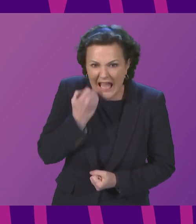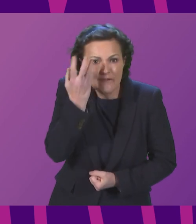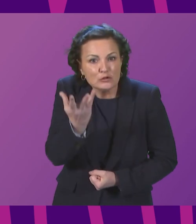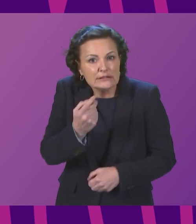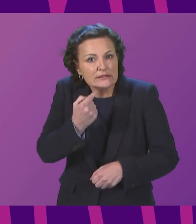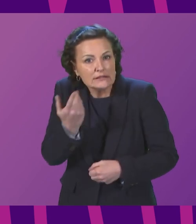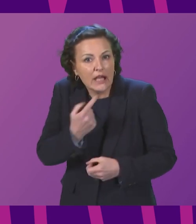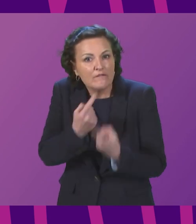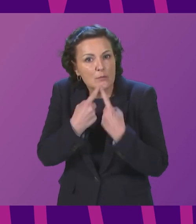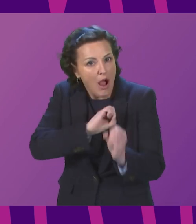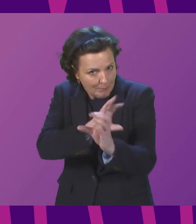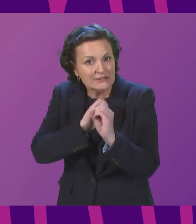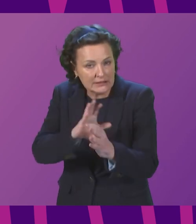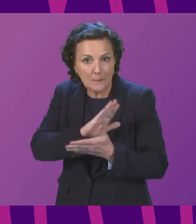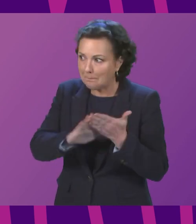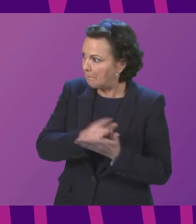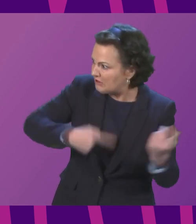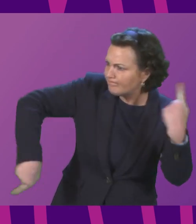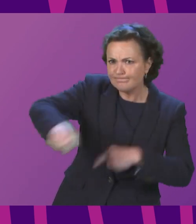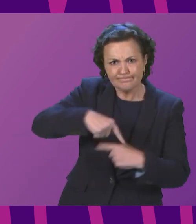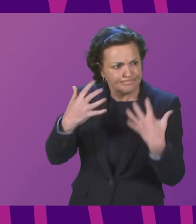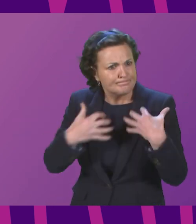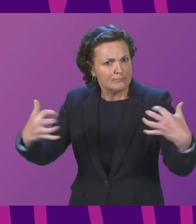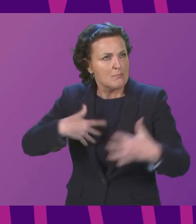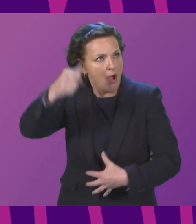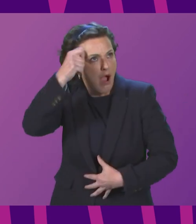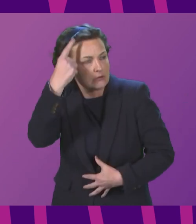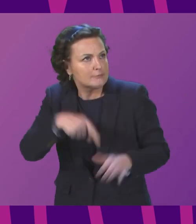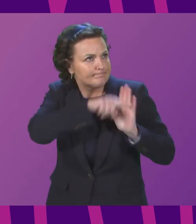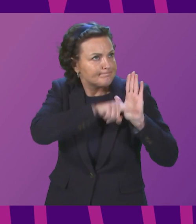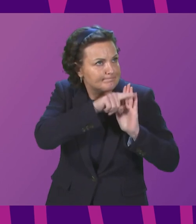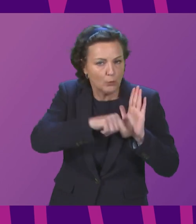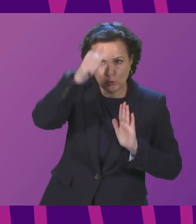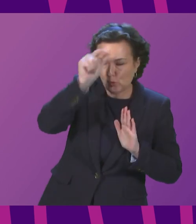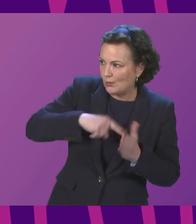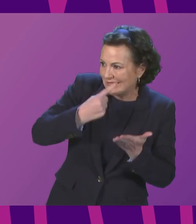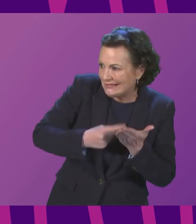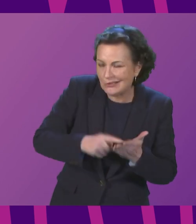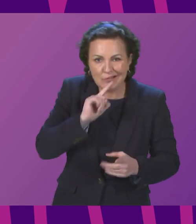the virus. That meant that we were all signed up to the precautionary principle of making decisions that hinge on data rather than dates.